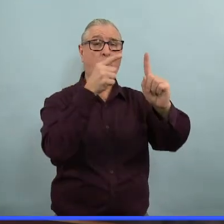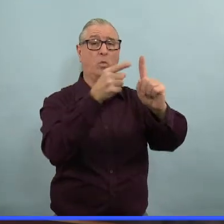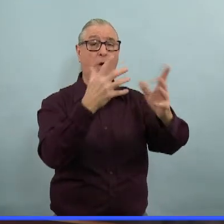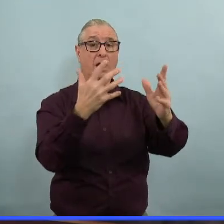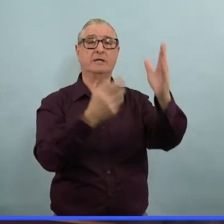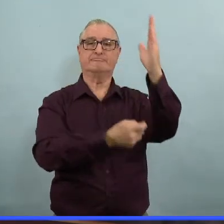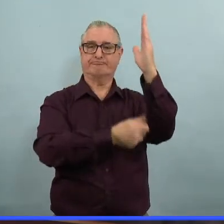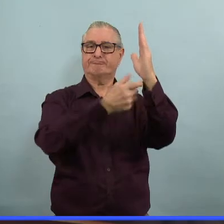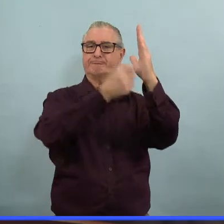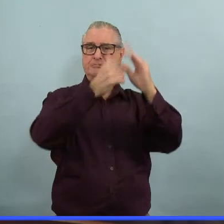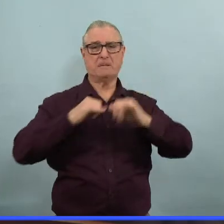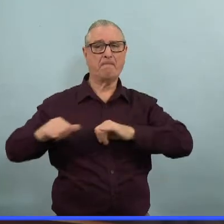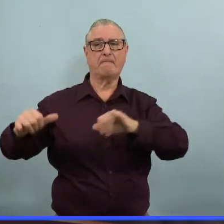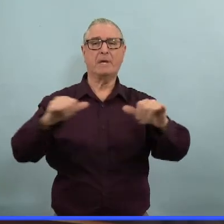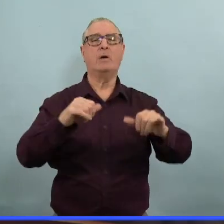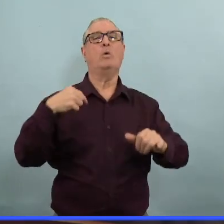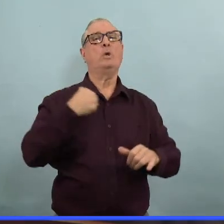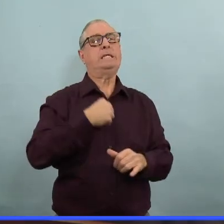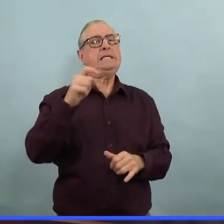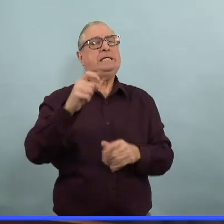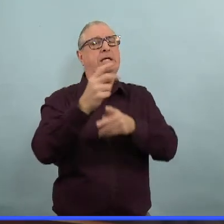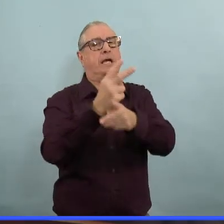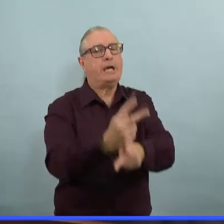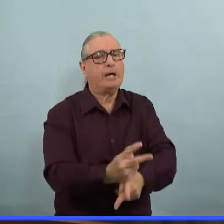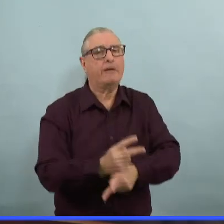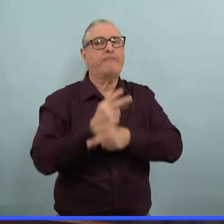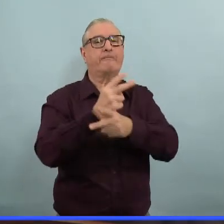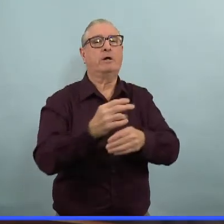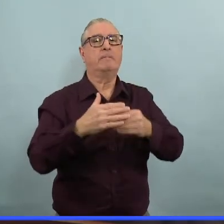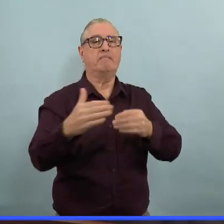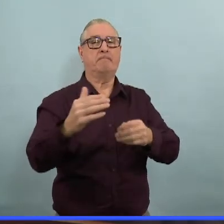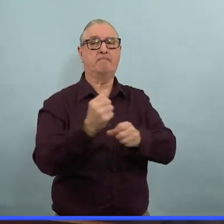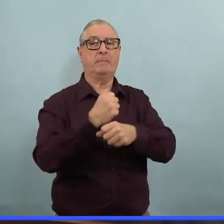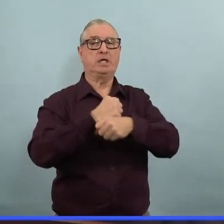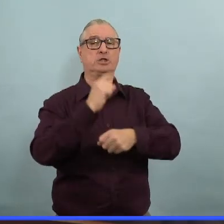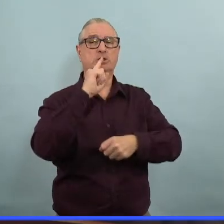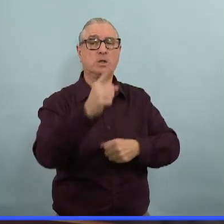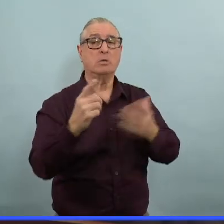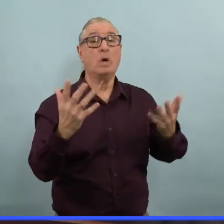um you know that our health care system is there for manitobans when they need it